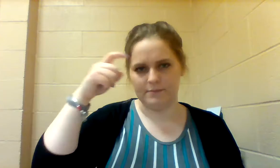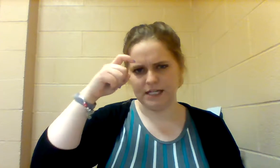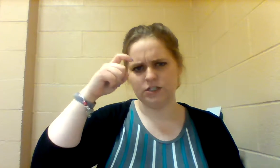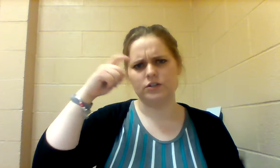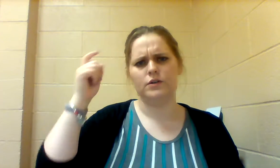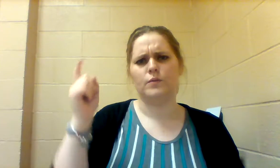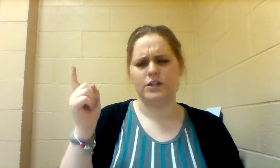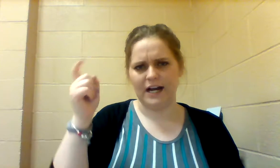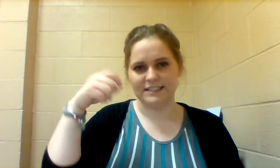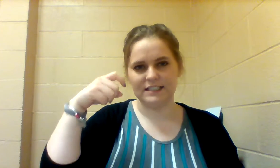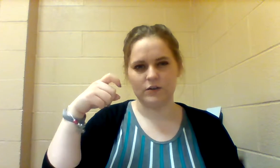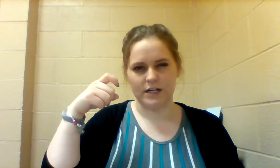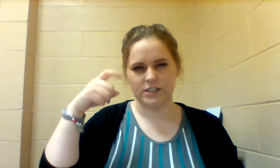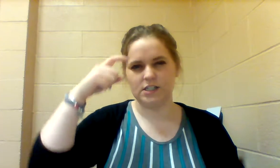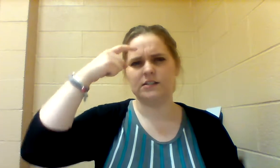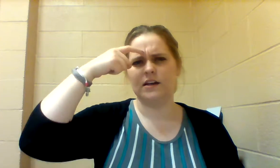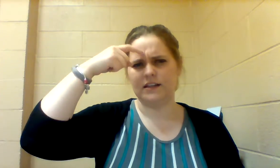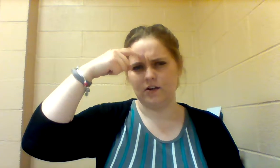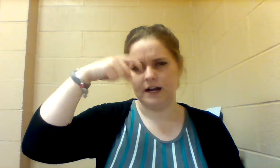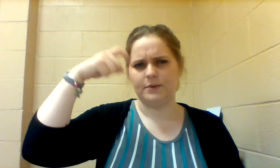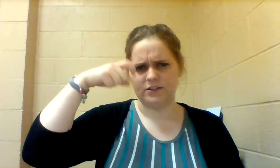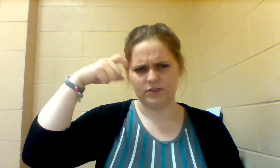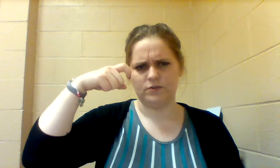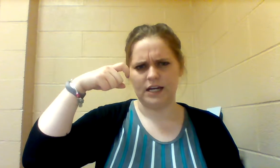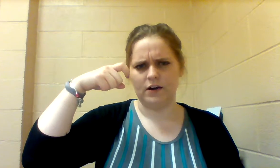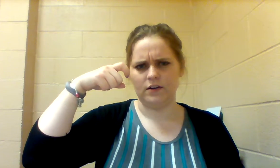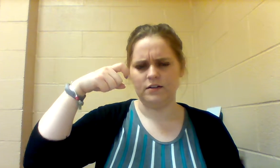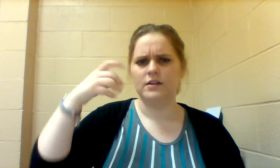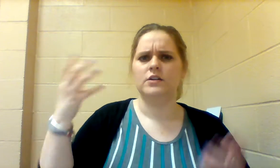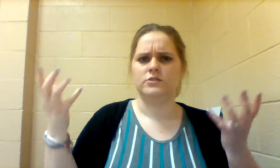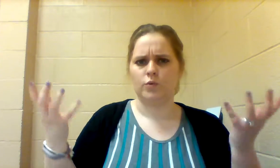and make sure when you're asking questions that your eyebrows go down